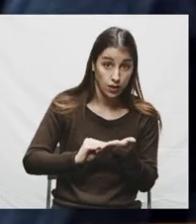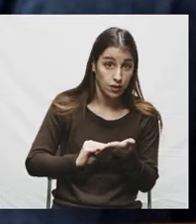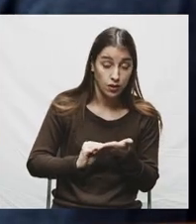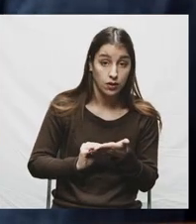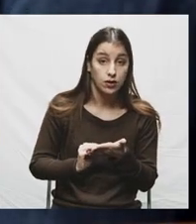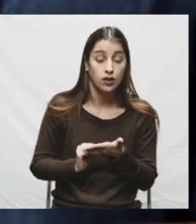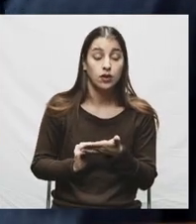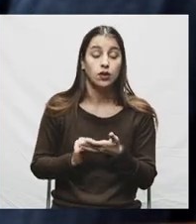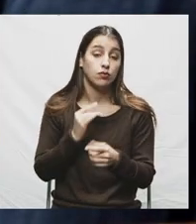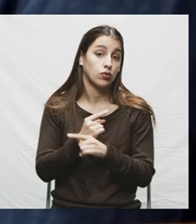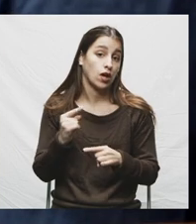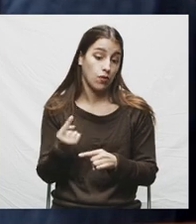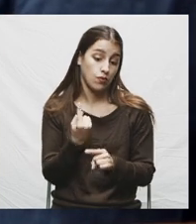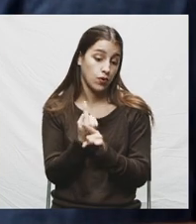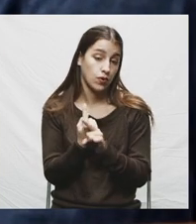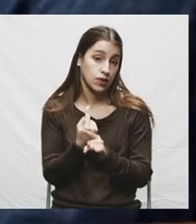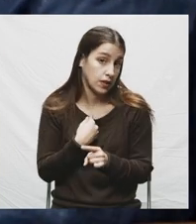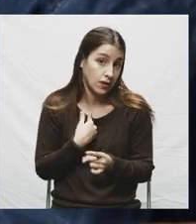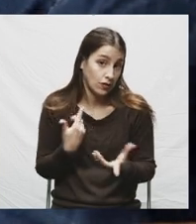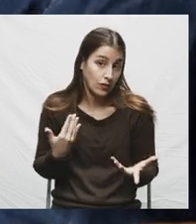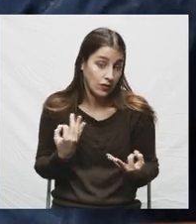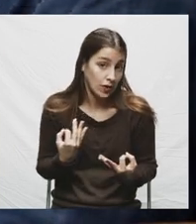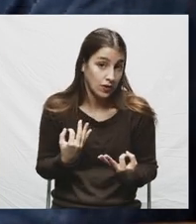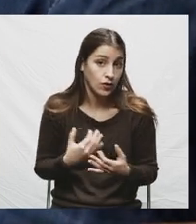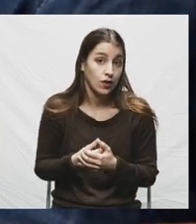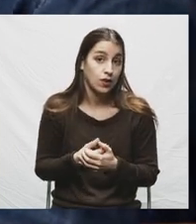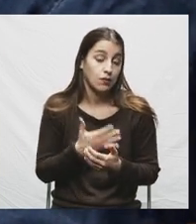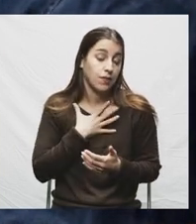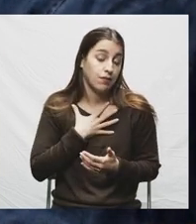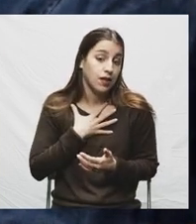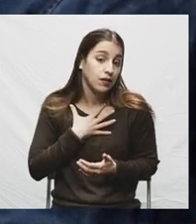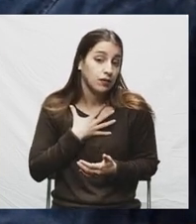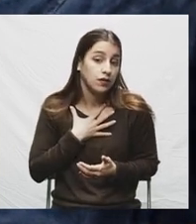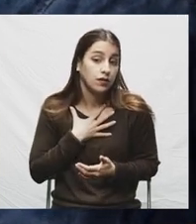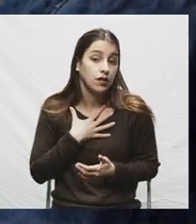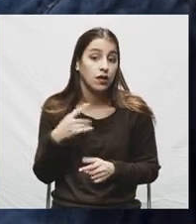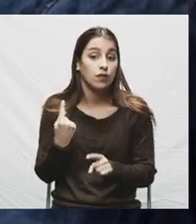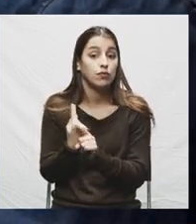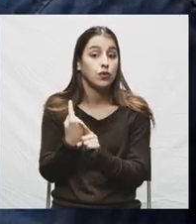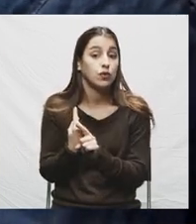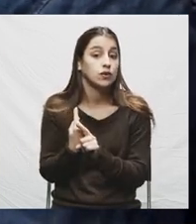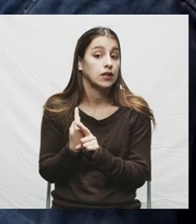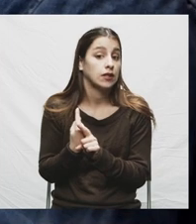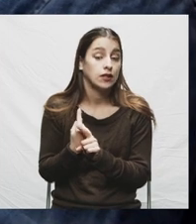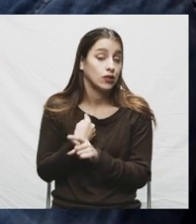I never find space to write, which is something that, as I age I enjoy more and more. — It’s dearing to you.